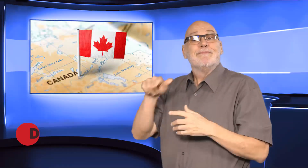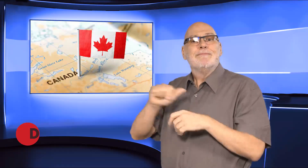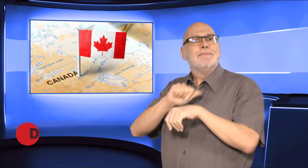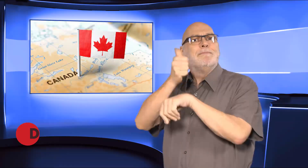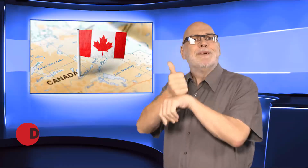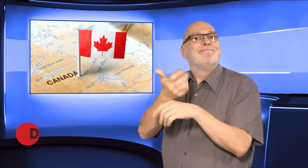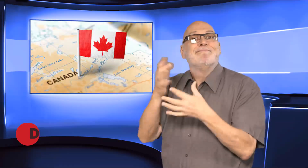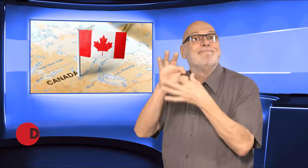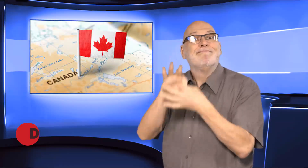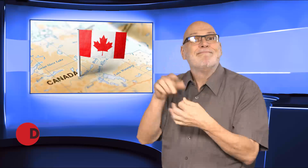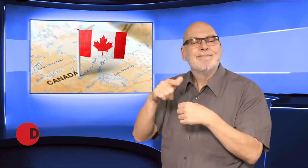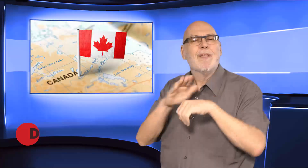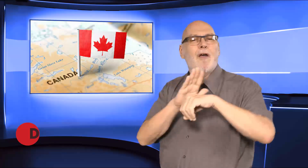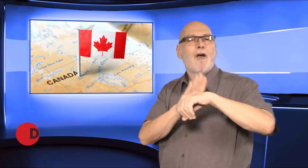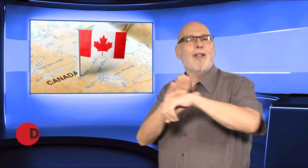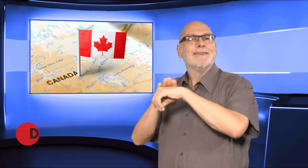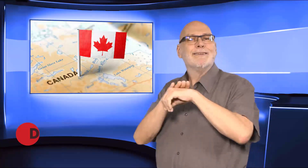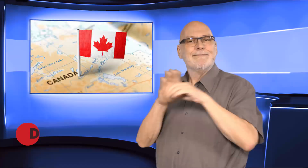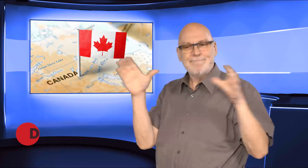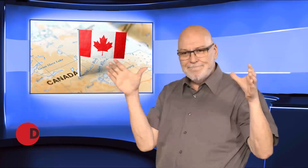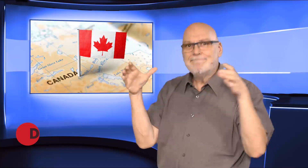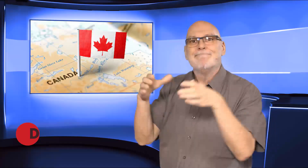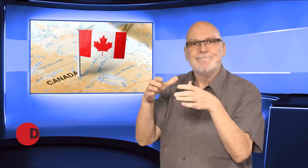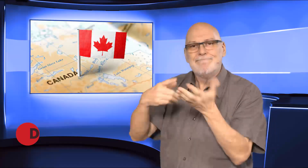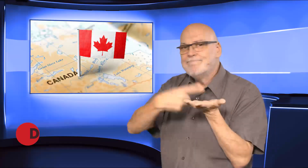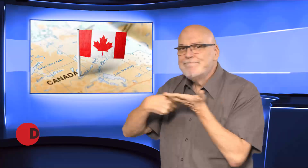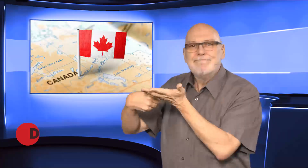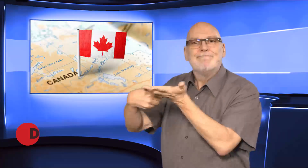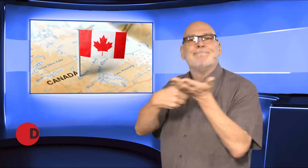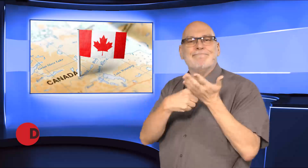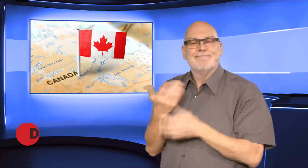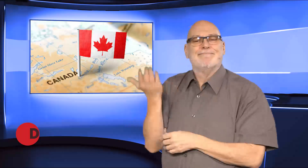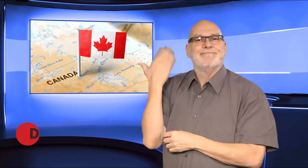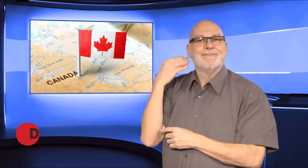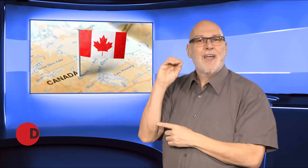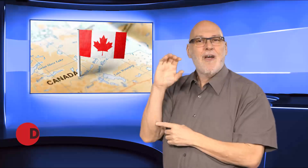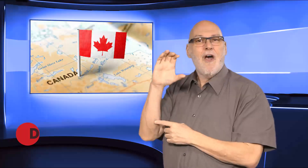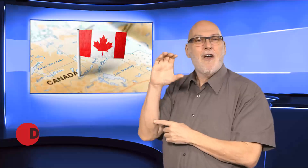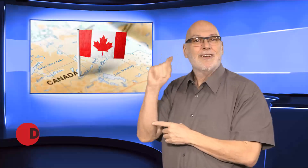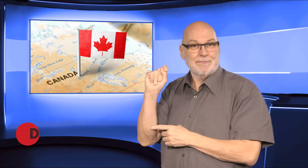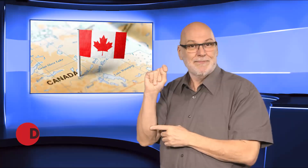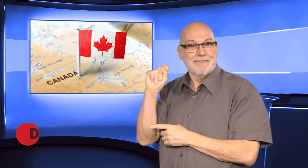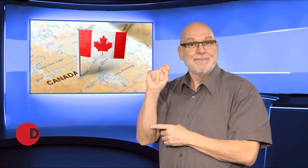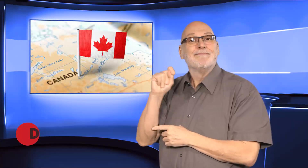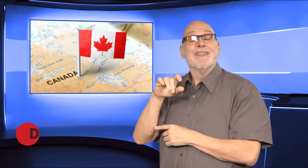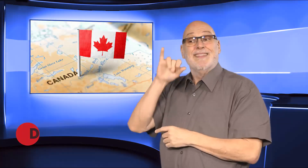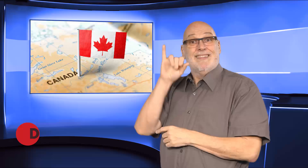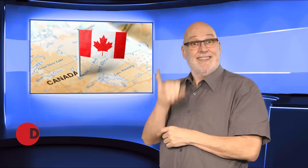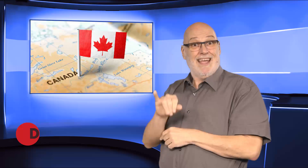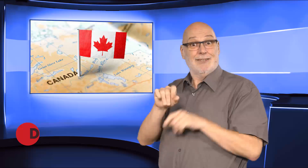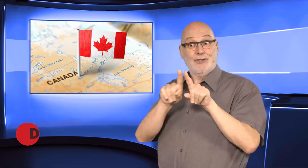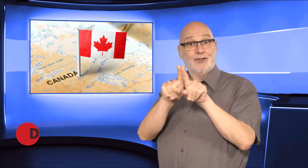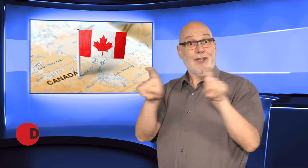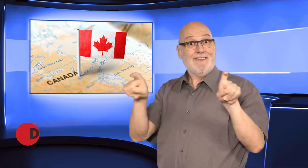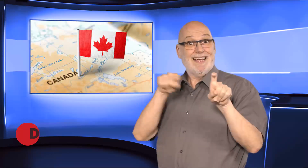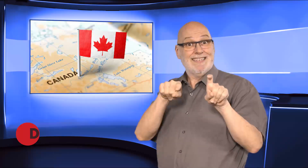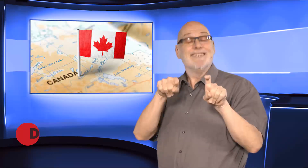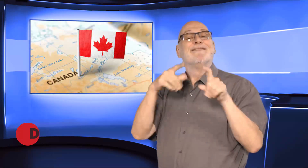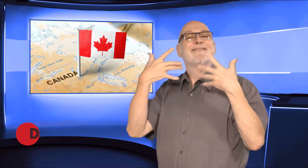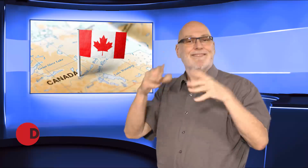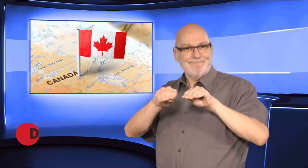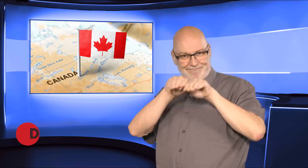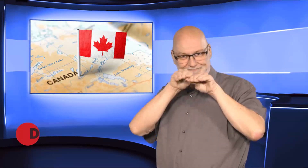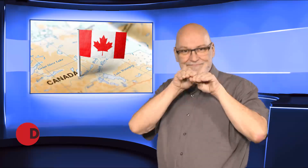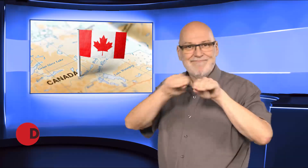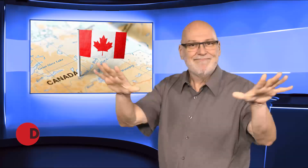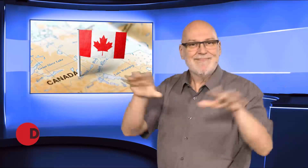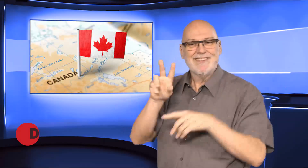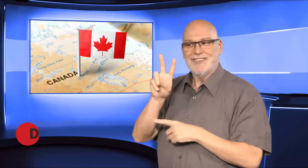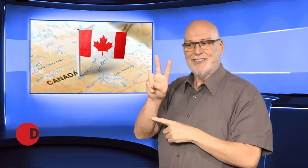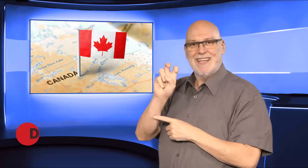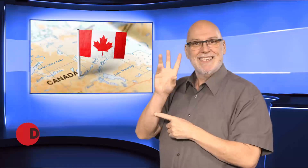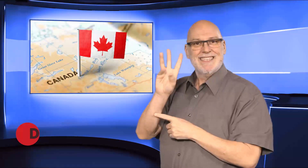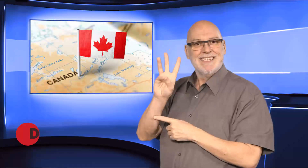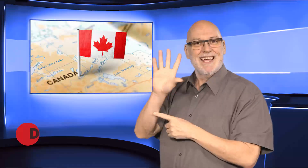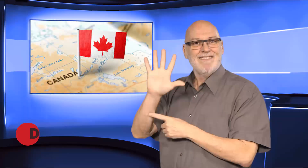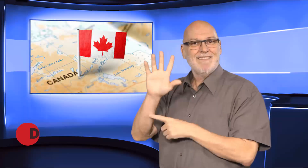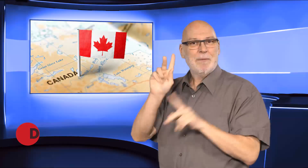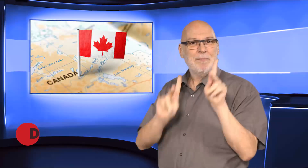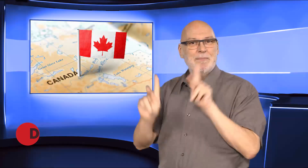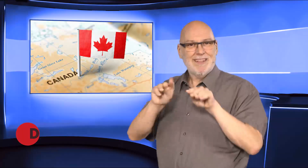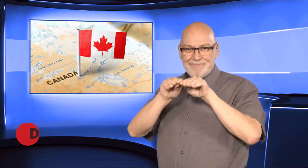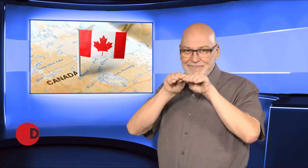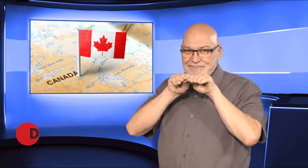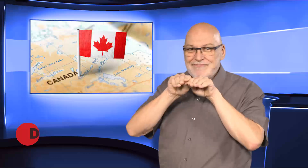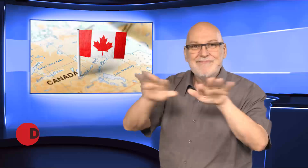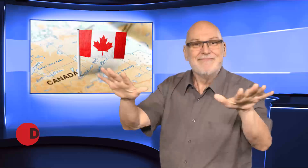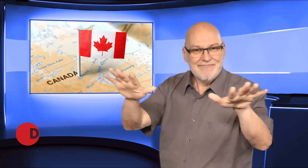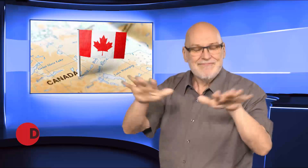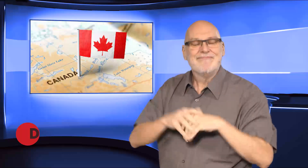It is based on a consultation held last October and a survey sent to 265 people.